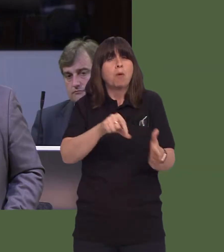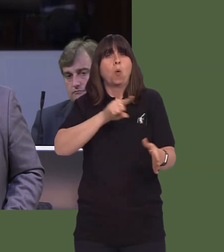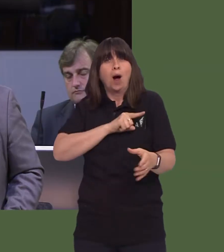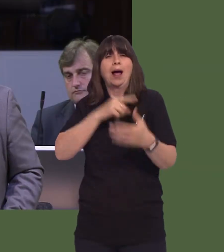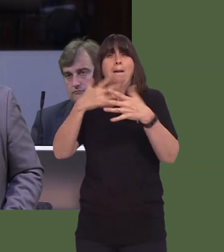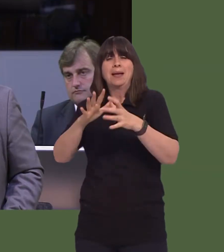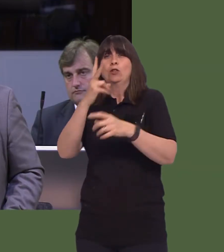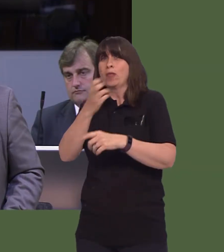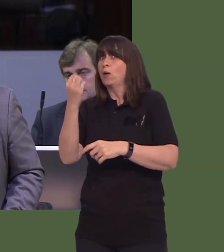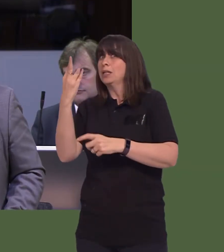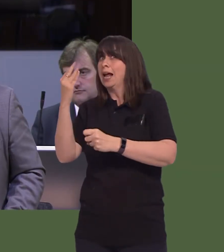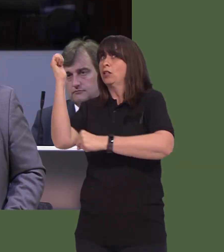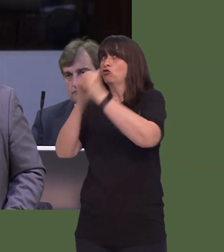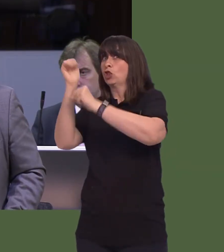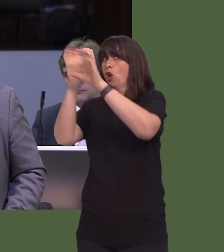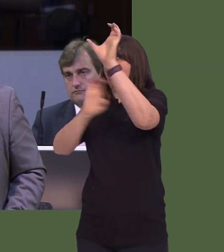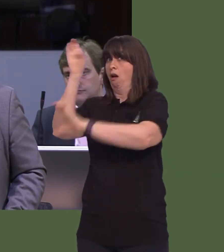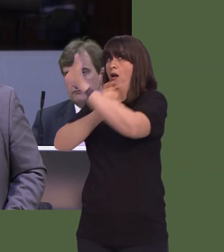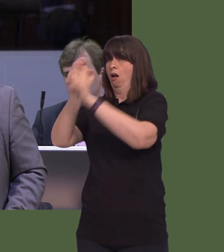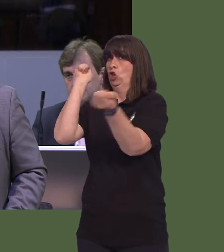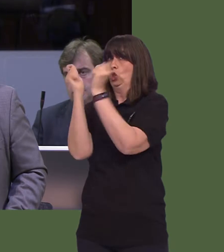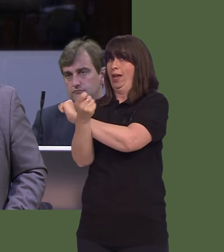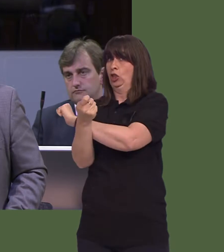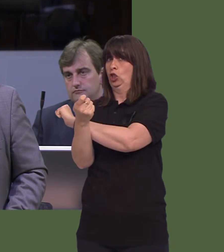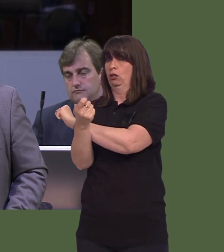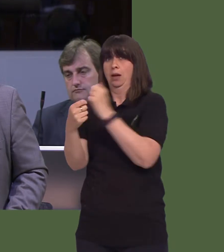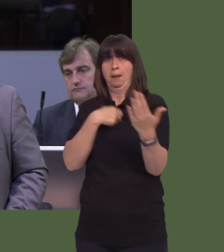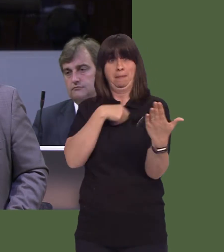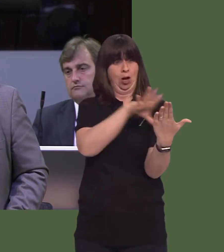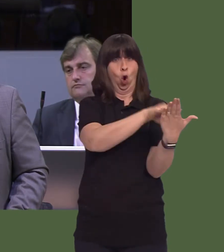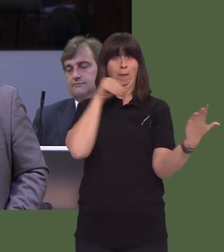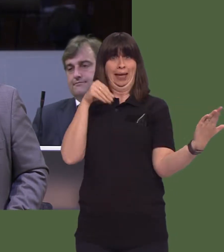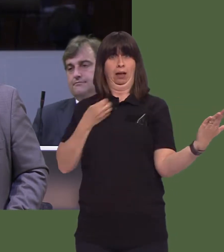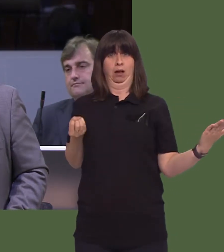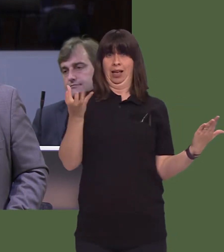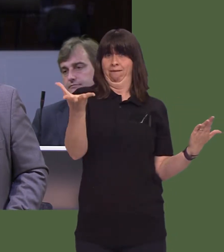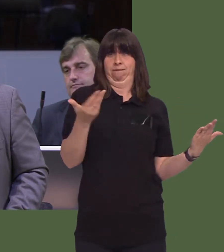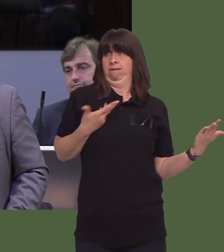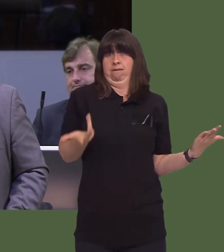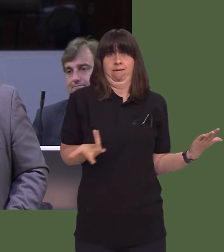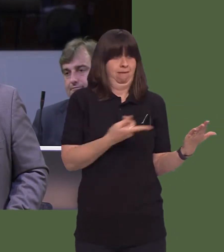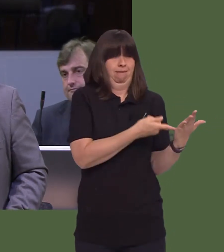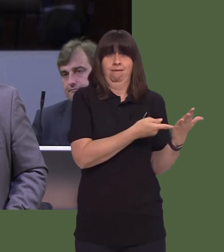The language that I used was directly taken from the report, and, obviously, that is what the investigations have unearthed.